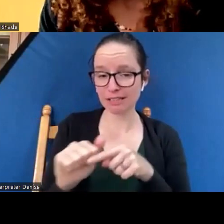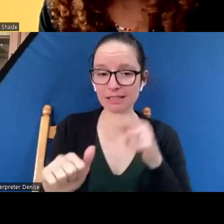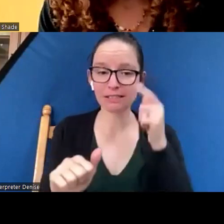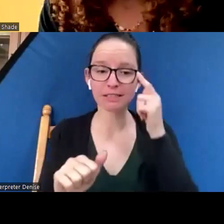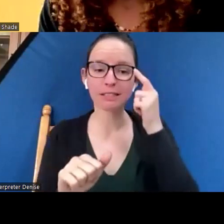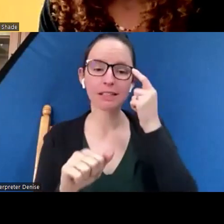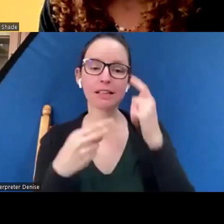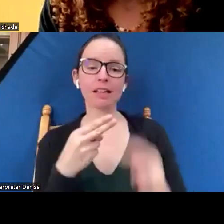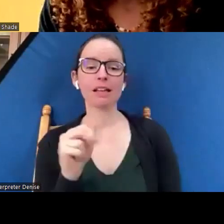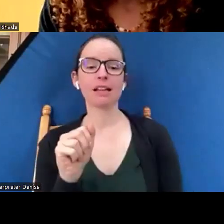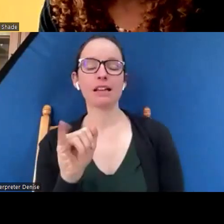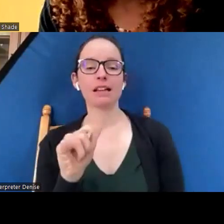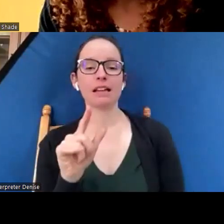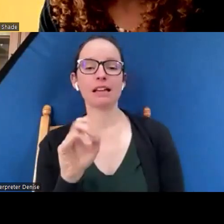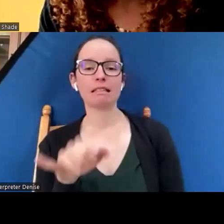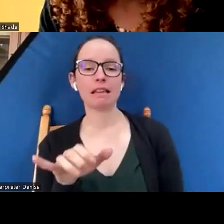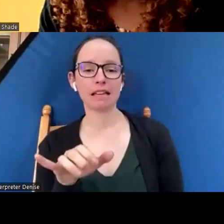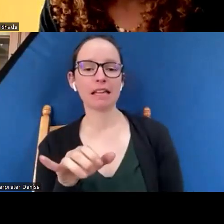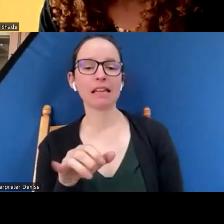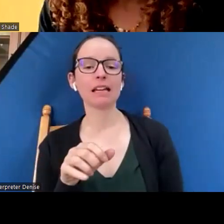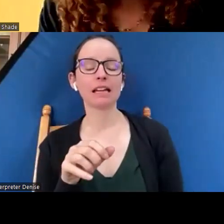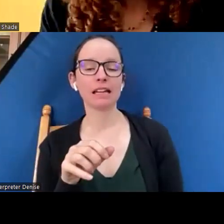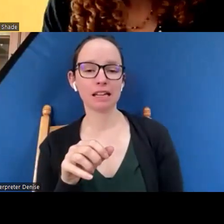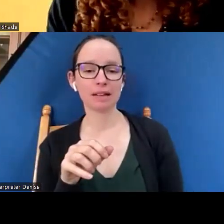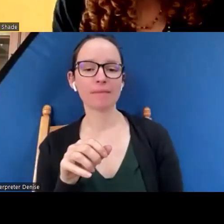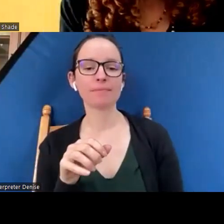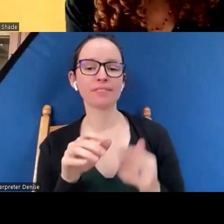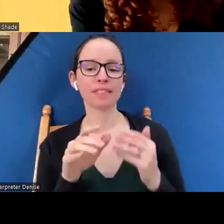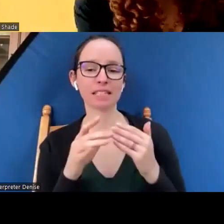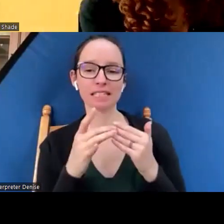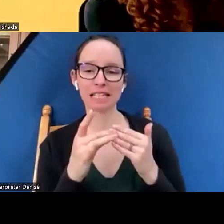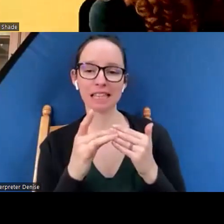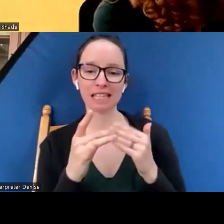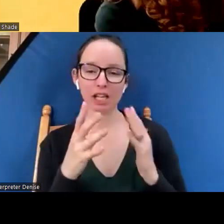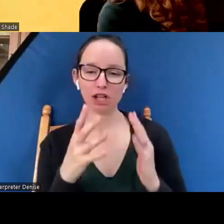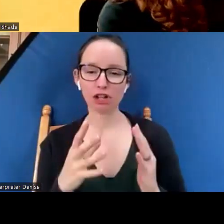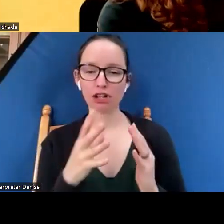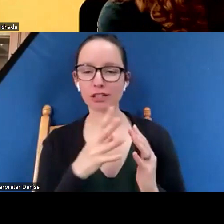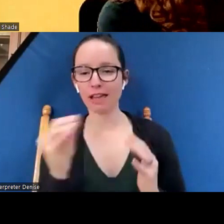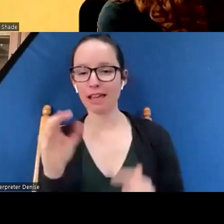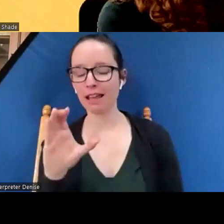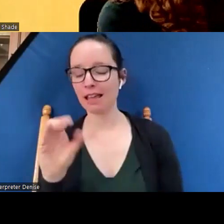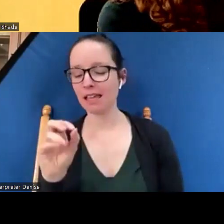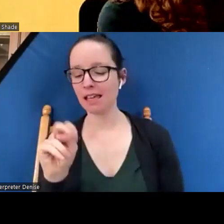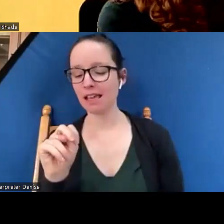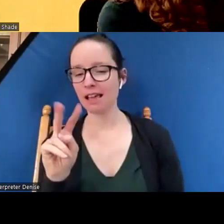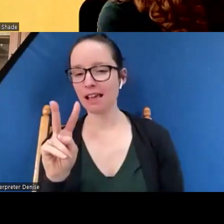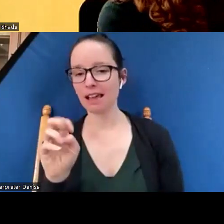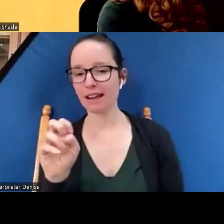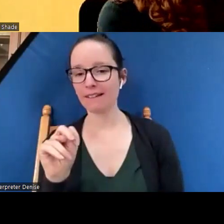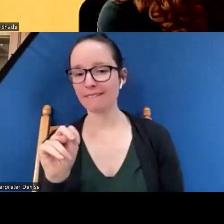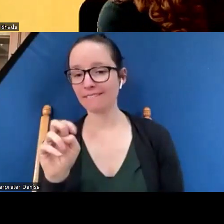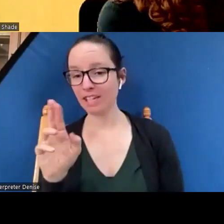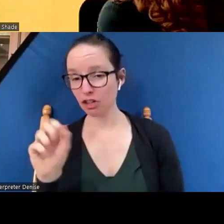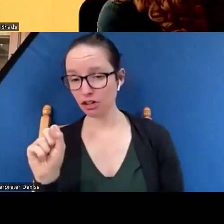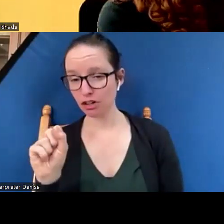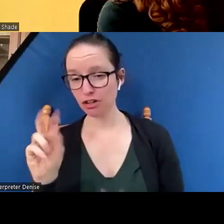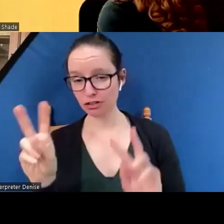Leaders as Conveners is one that Forest Service and ARS have offered. A lot of my training came from like being a classroom teacher.